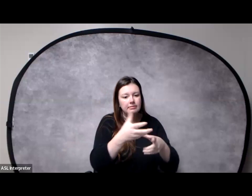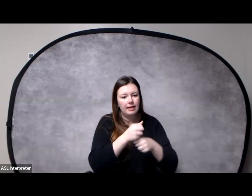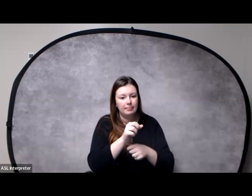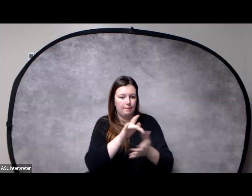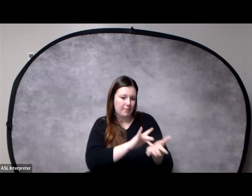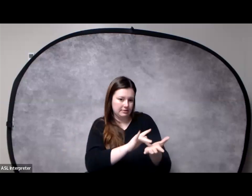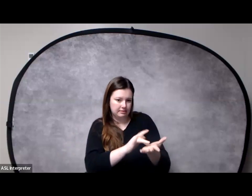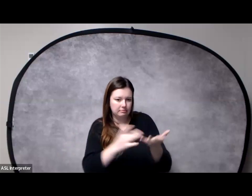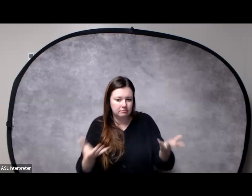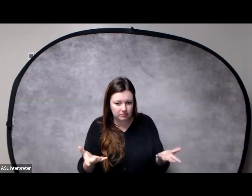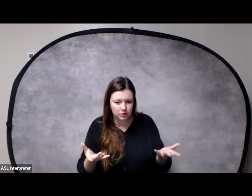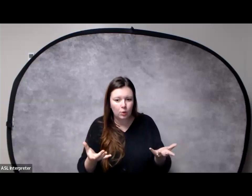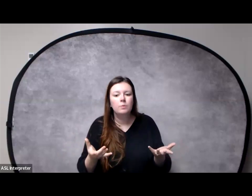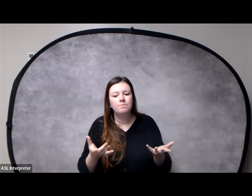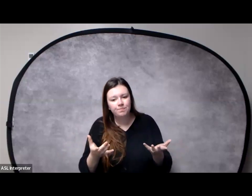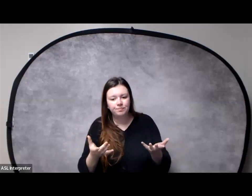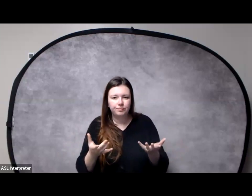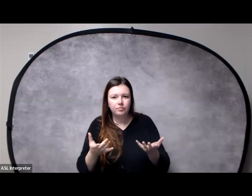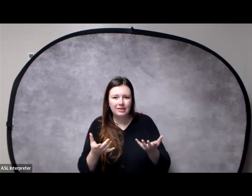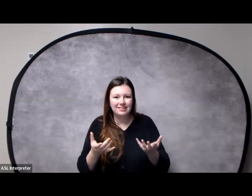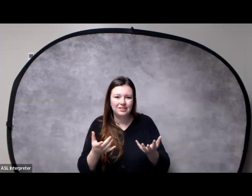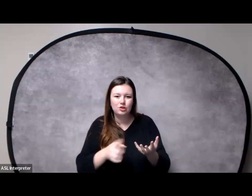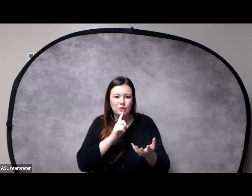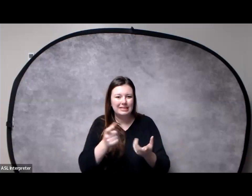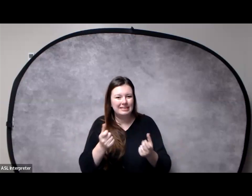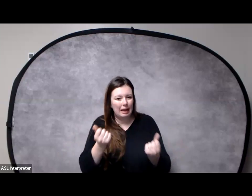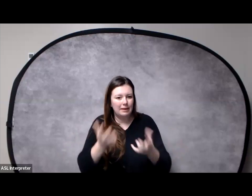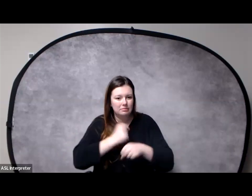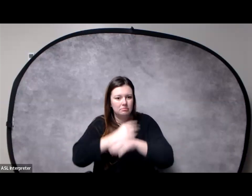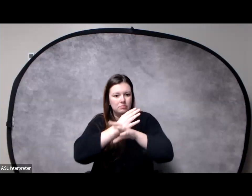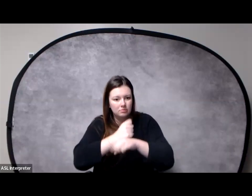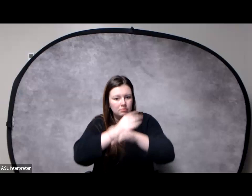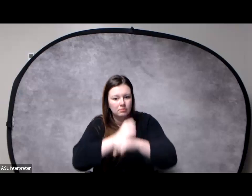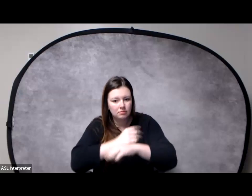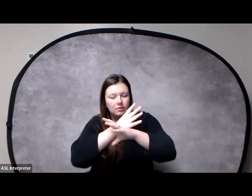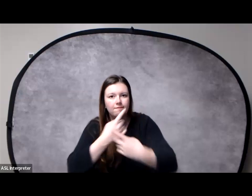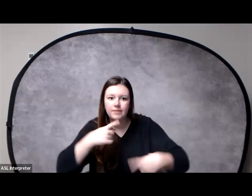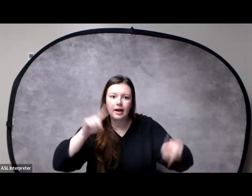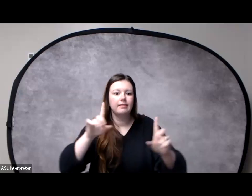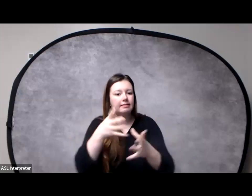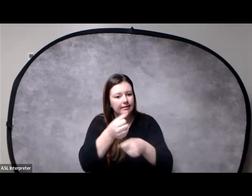So it's how many hoops you have to jump through before you get access to the care that you need.